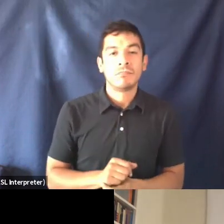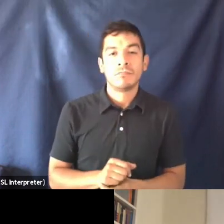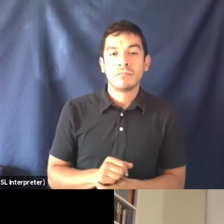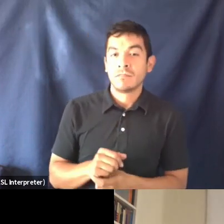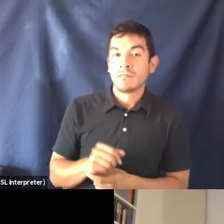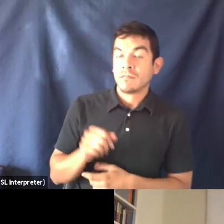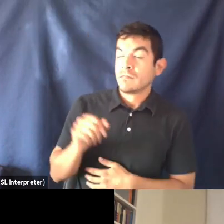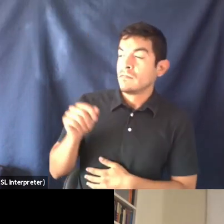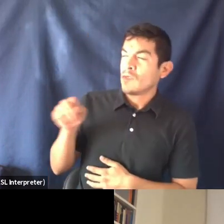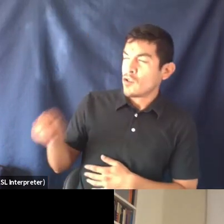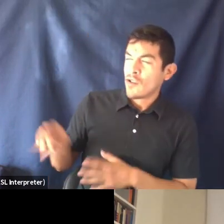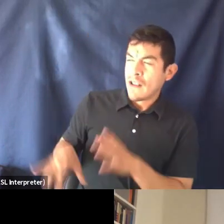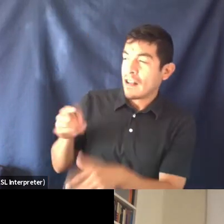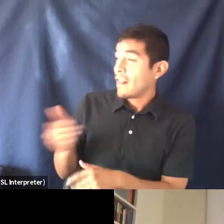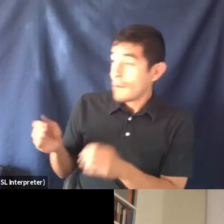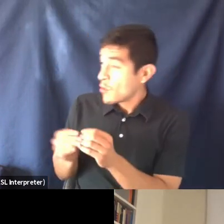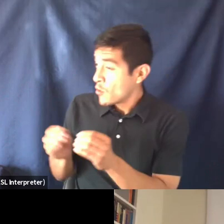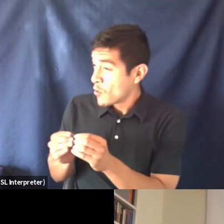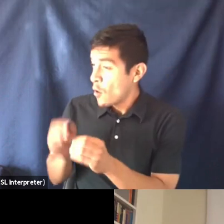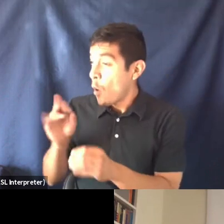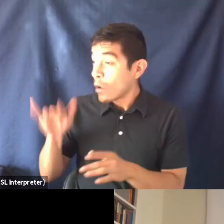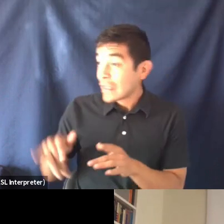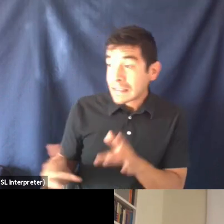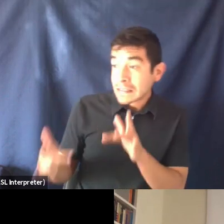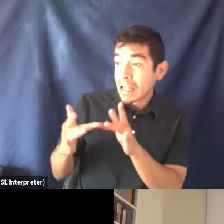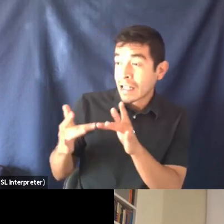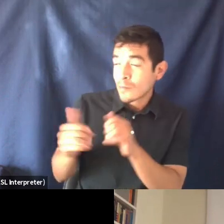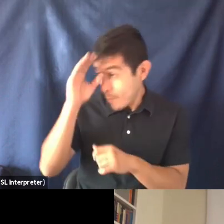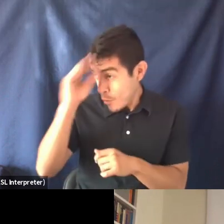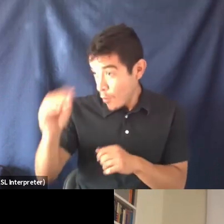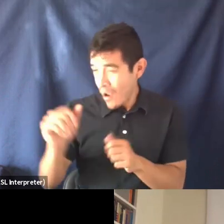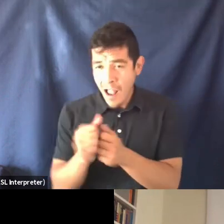or kind of stayed in touch and found out how the boys are doing, how the dogs are doing?